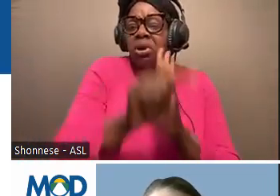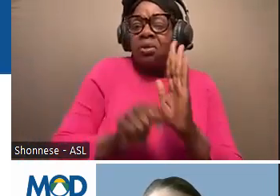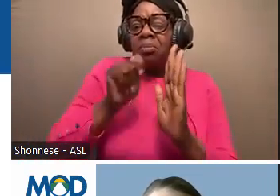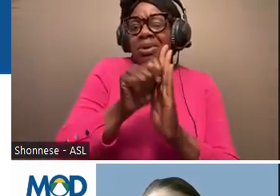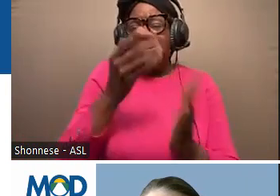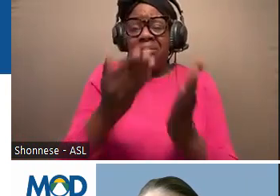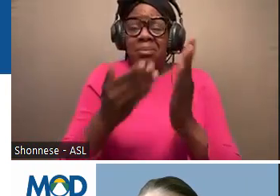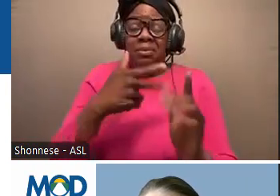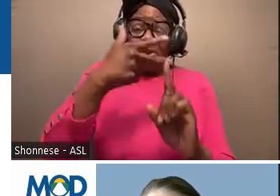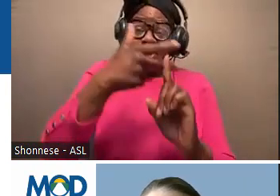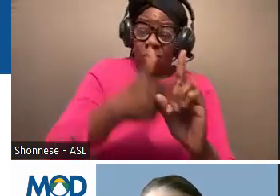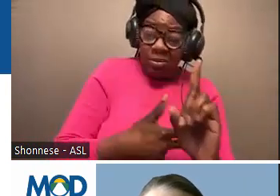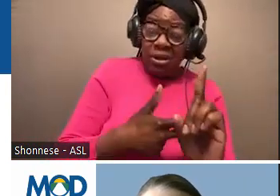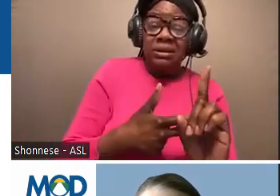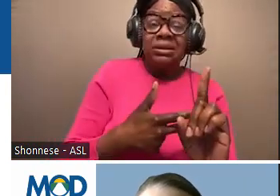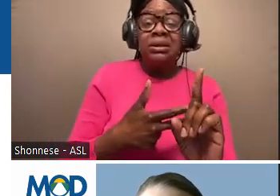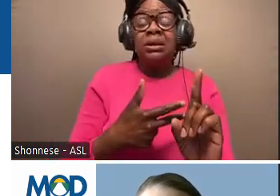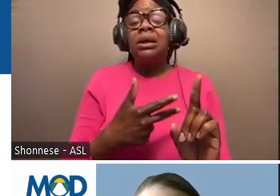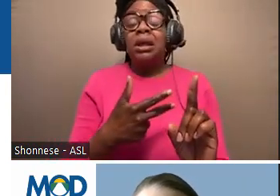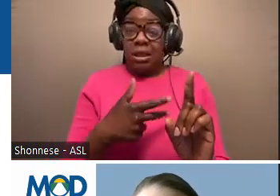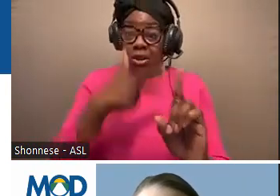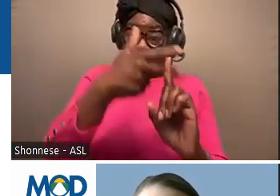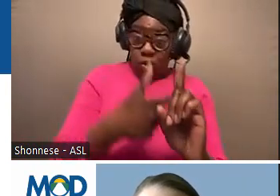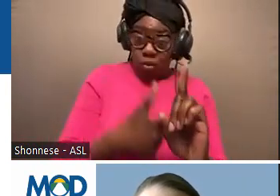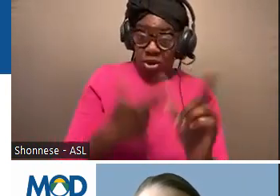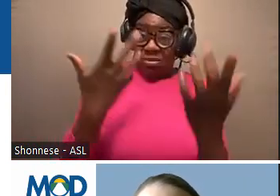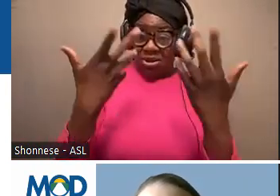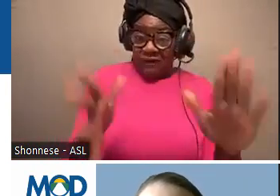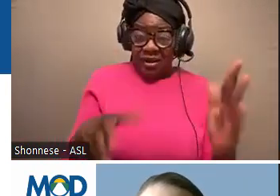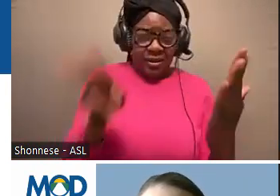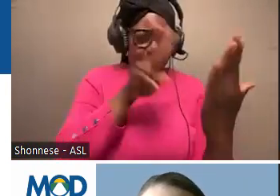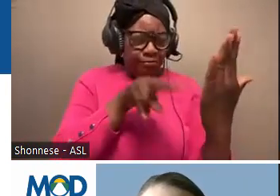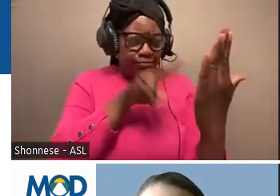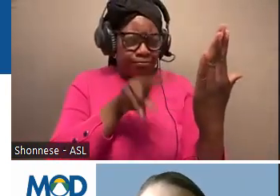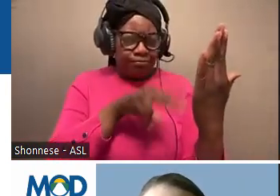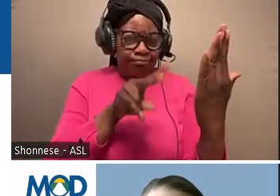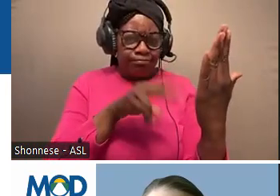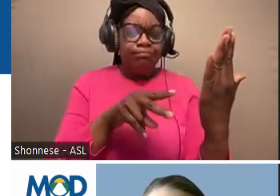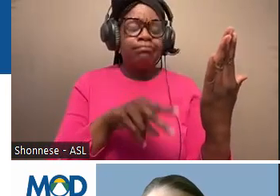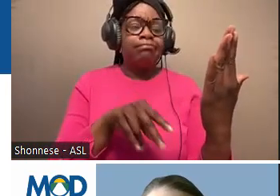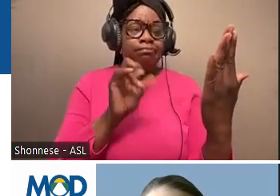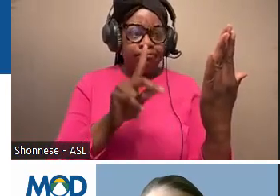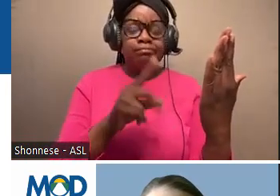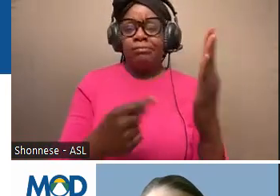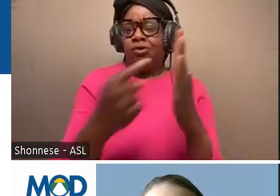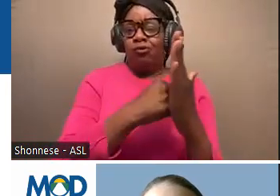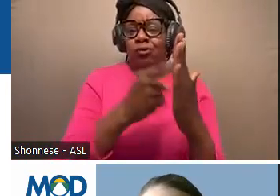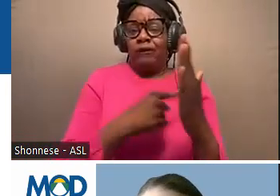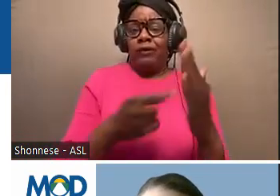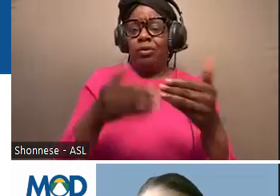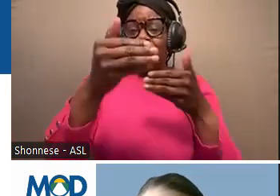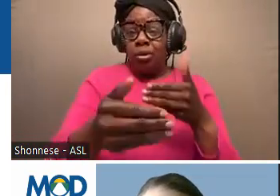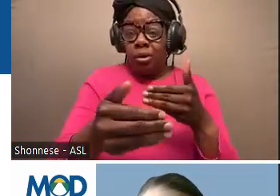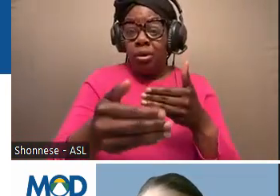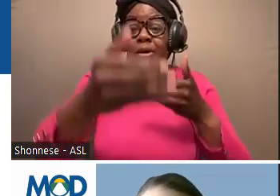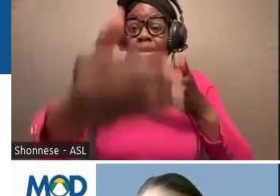and then sort of looking again at sort of longer periods, so that you're still checking in but not